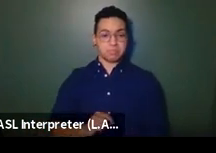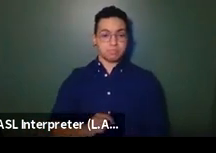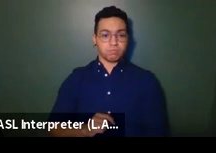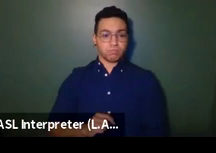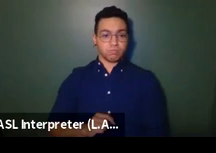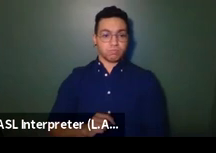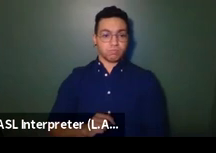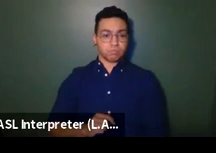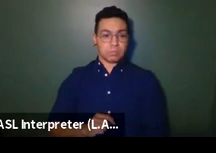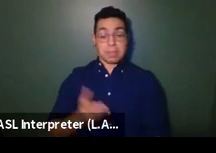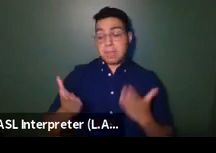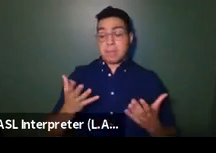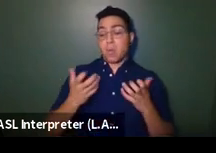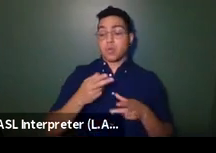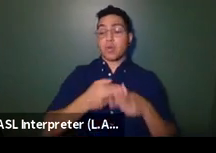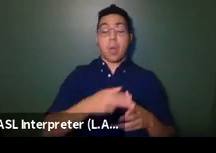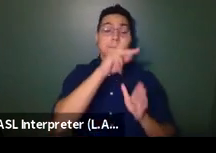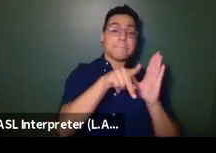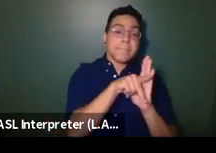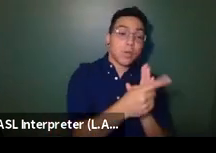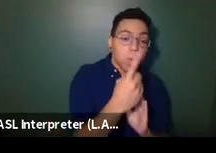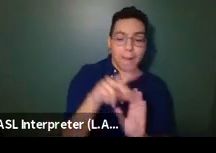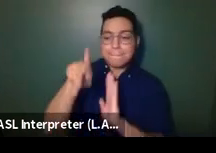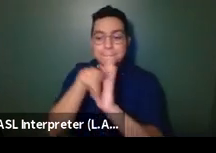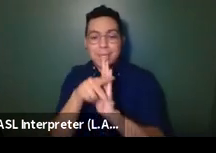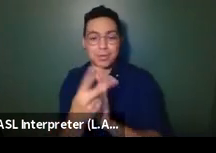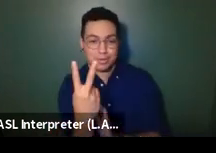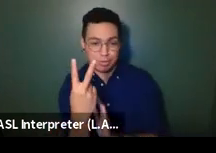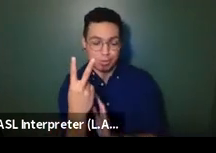ESD 189 - Amy Colburn: And maybe I really want this to be period one so I can always rename but that's